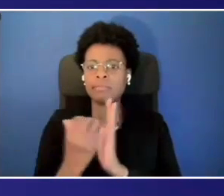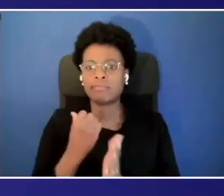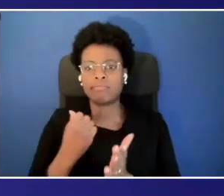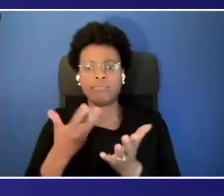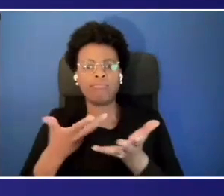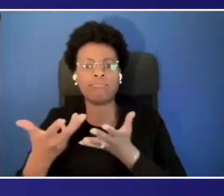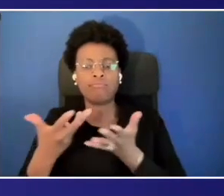My name is Jared Wahl. I'm a PhD student at Tulane University in New Orleans and I'm also a student.